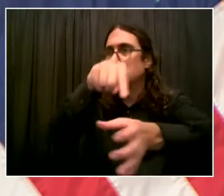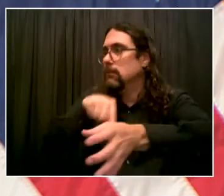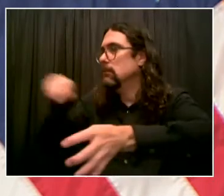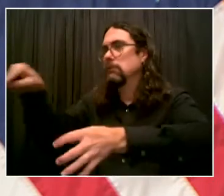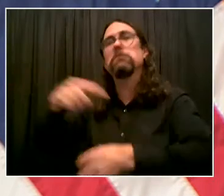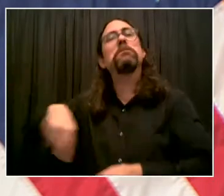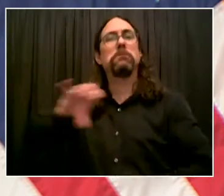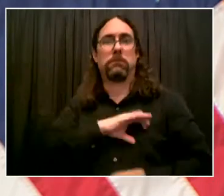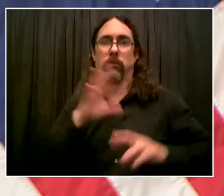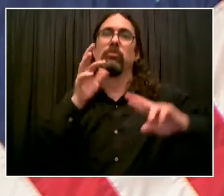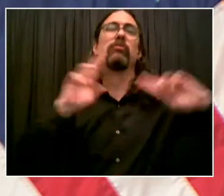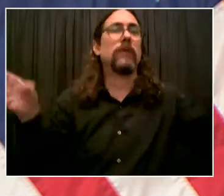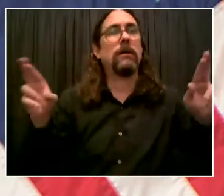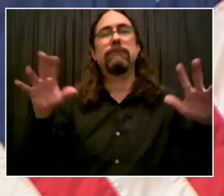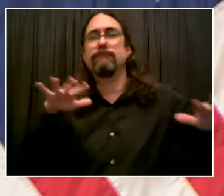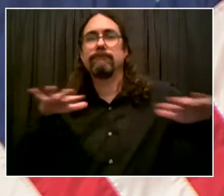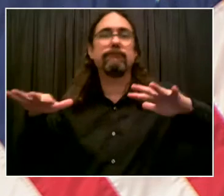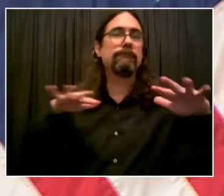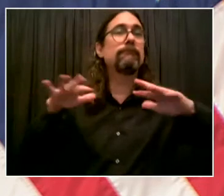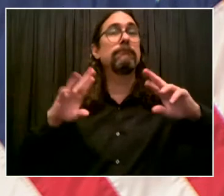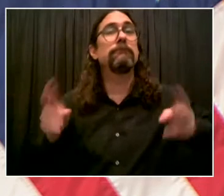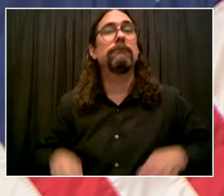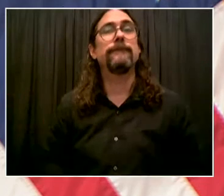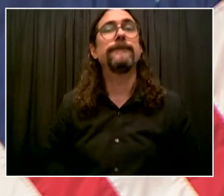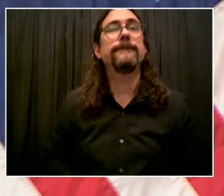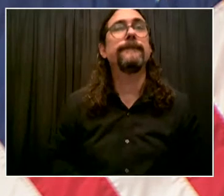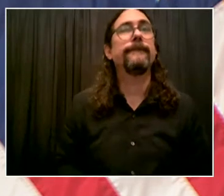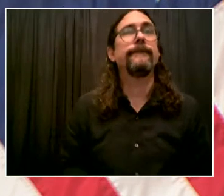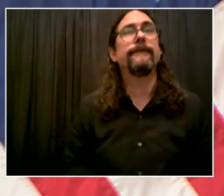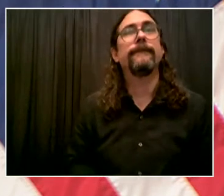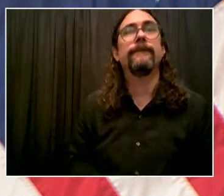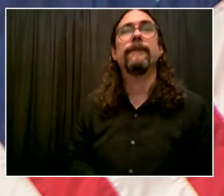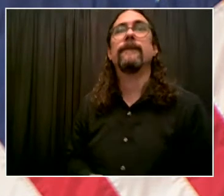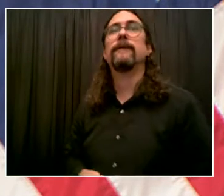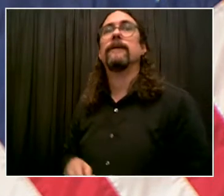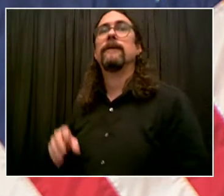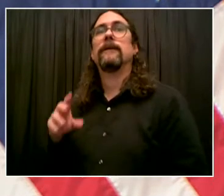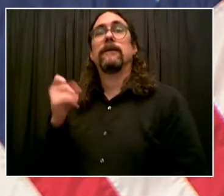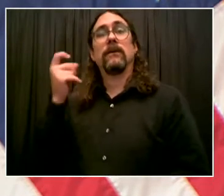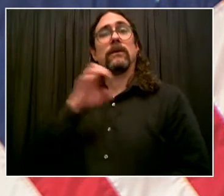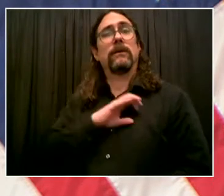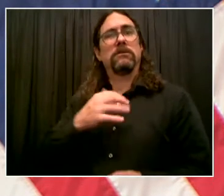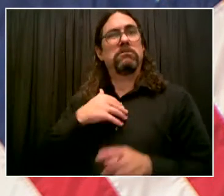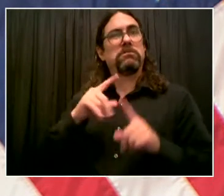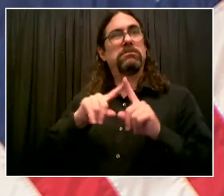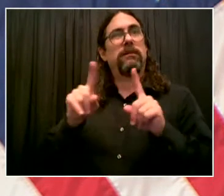VEHICLES TO PROVIDE SECURITY DURING THE WEEKEND LG ON CELEBRATION.